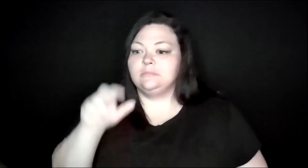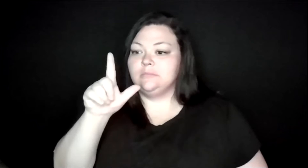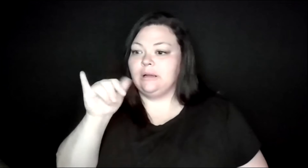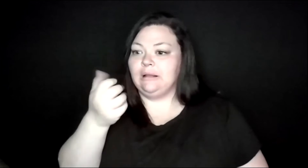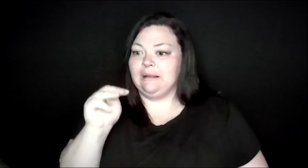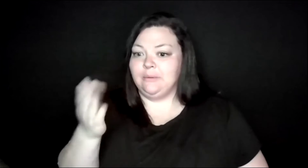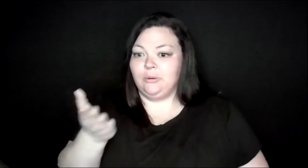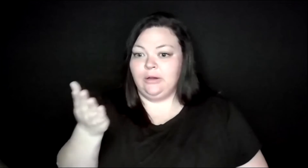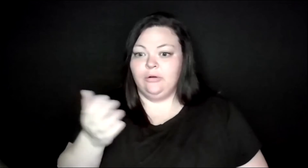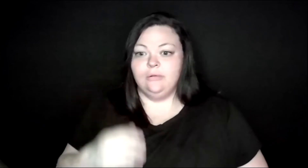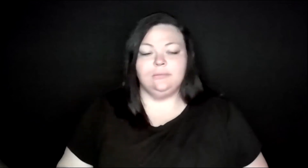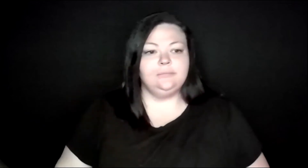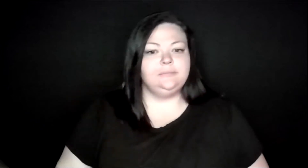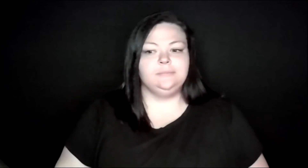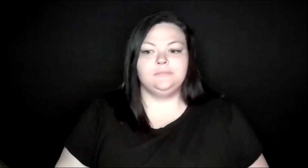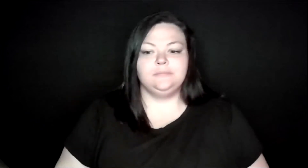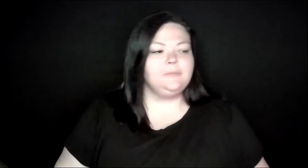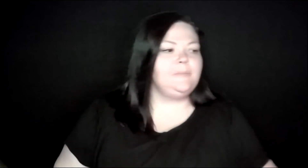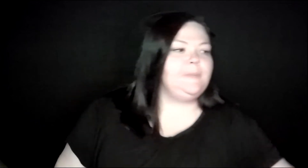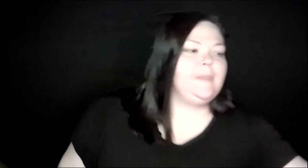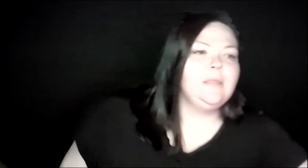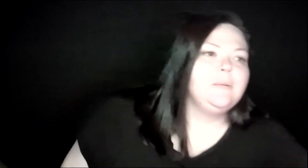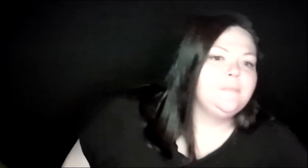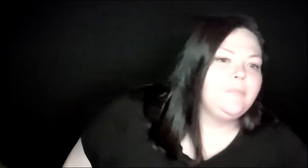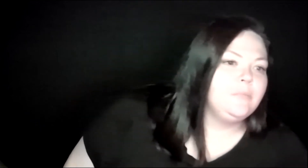Liam, are you here? Maybe not.